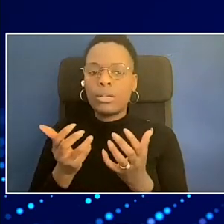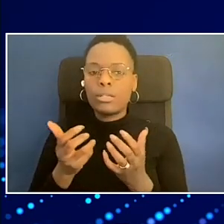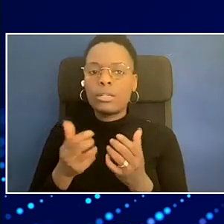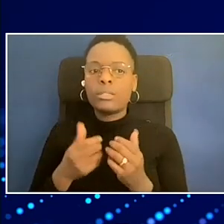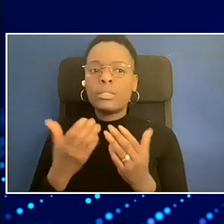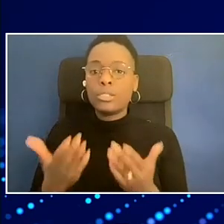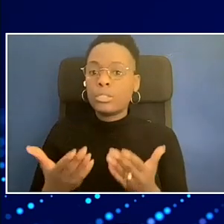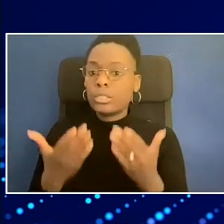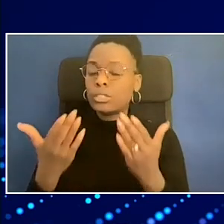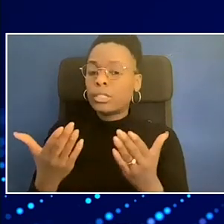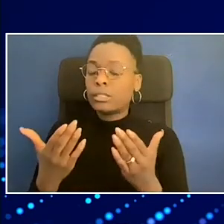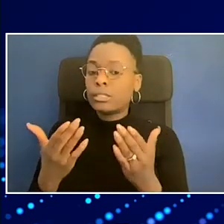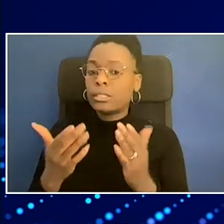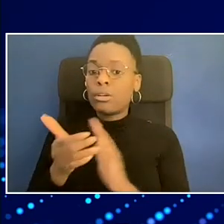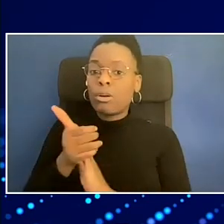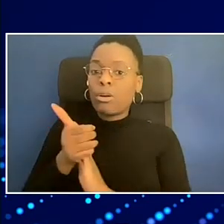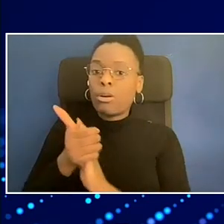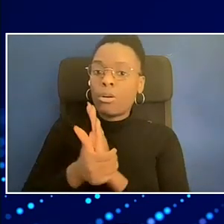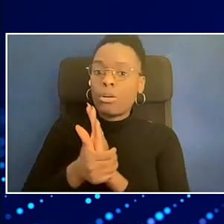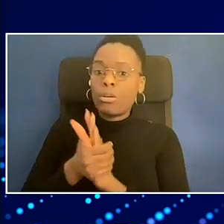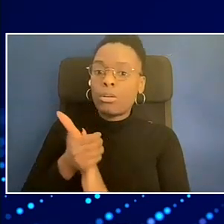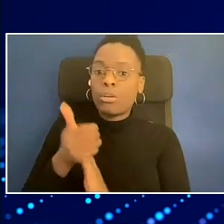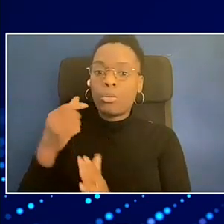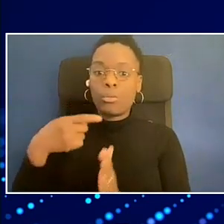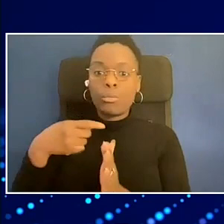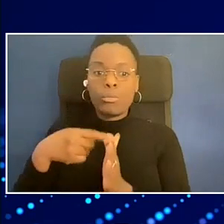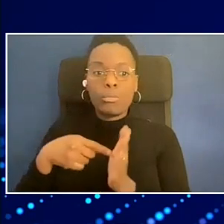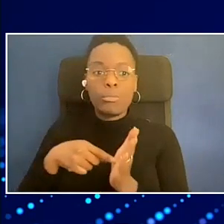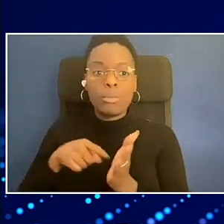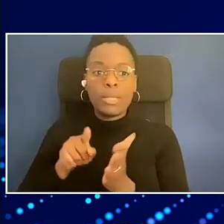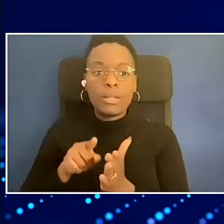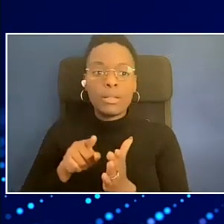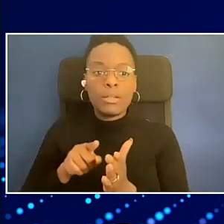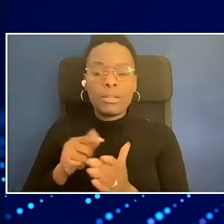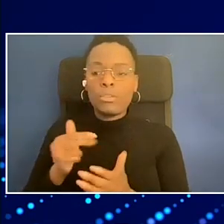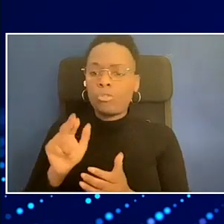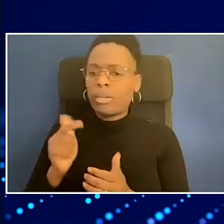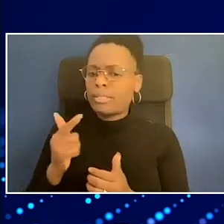That's kind of a weird- I'm not sure we have the concept of auto bill, though. I don't- I'm not sure that's going to work.